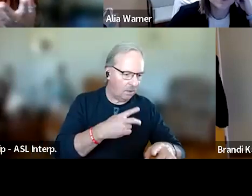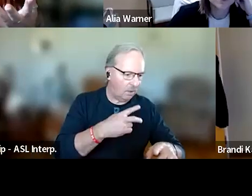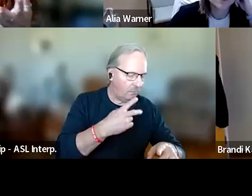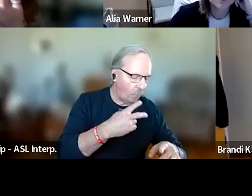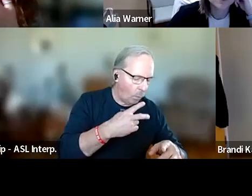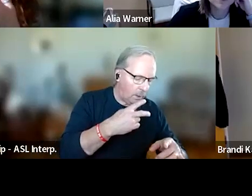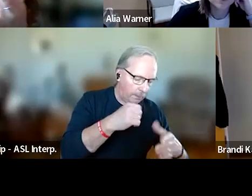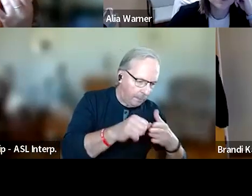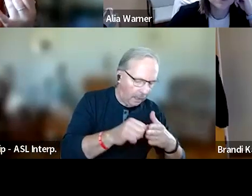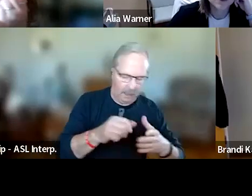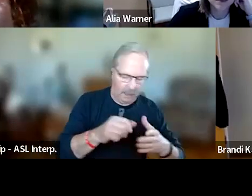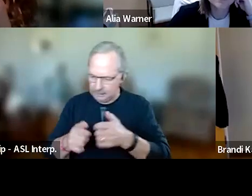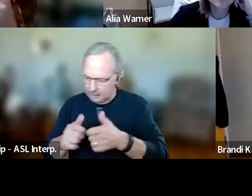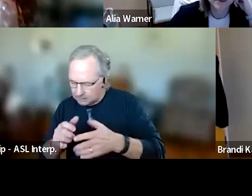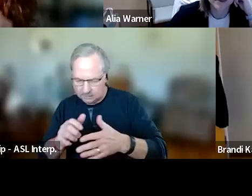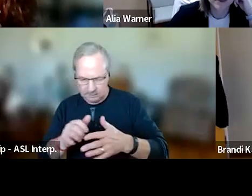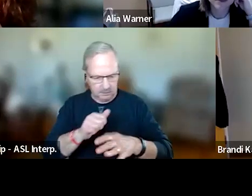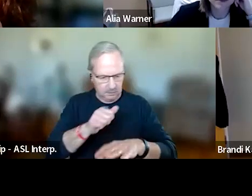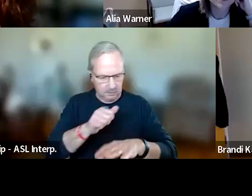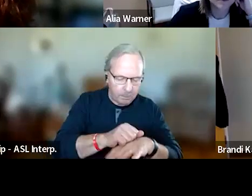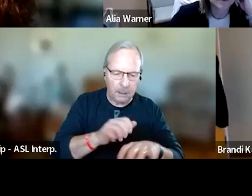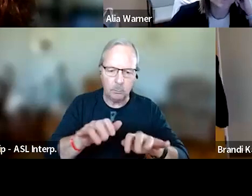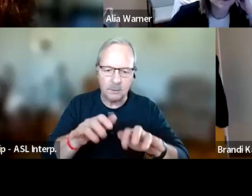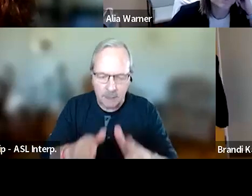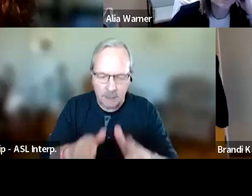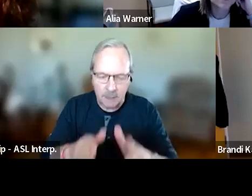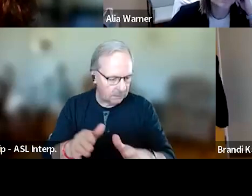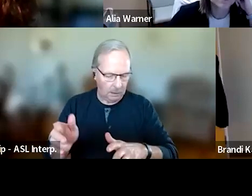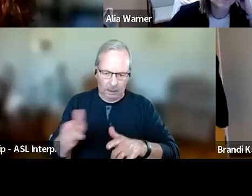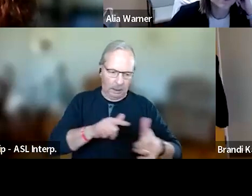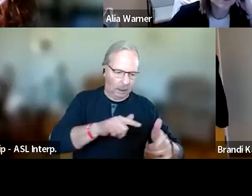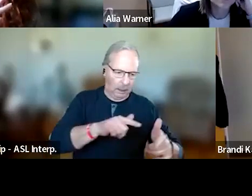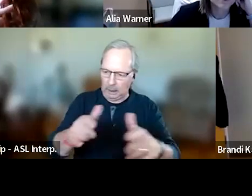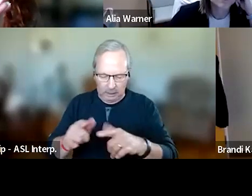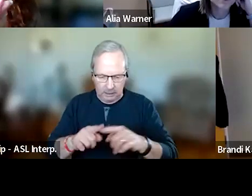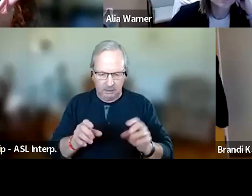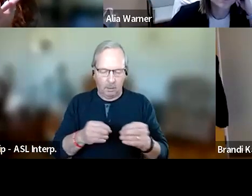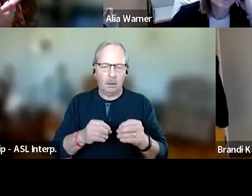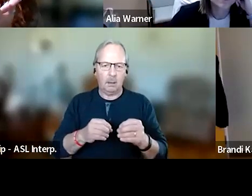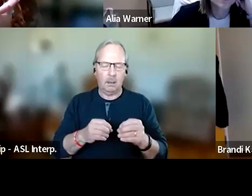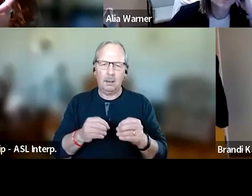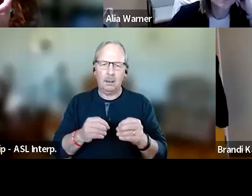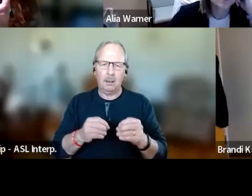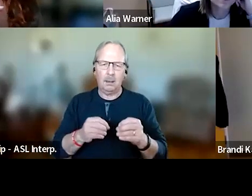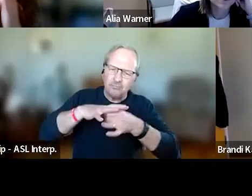and appointments and receptionists and back and forth to different offices. It made it incredibly stressful and it also was kind